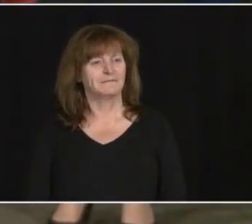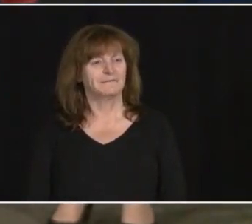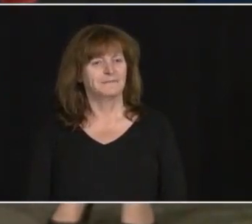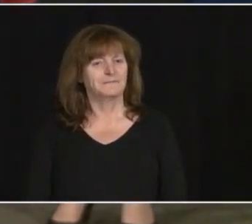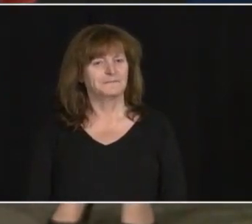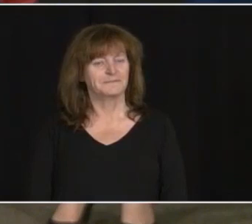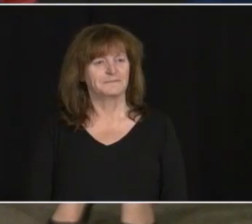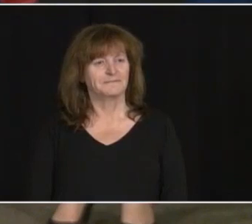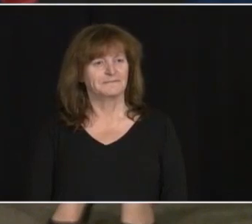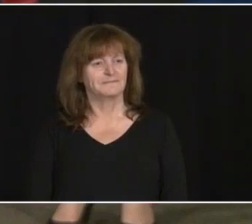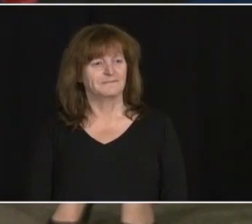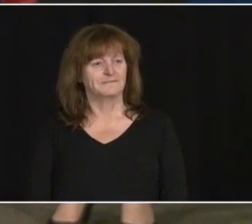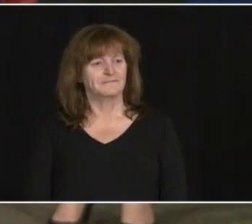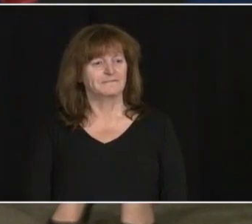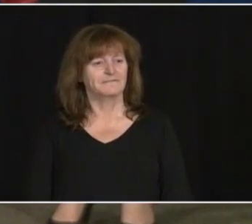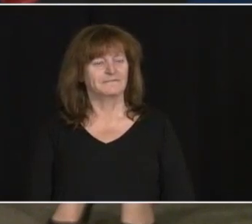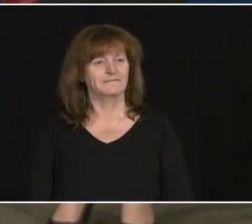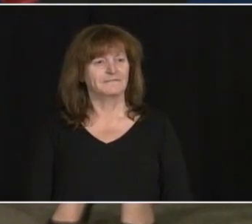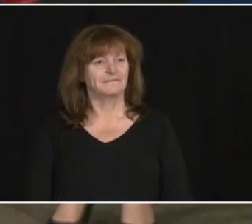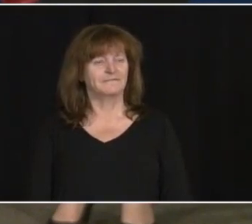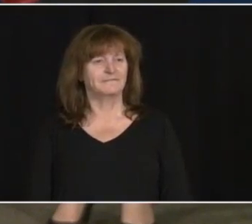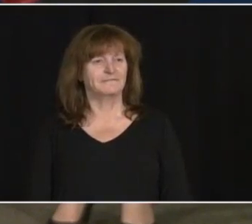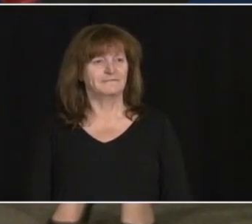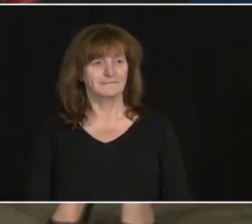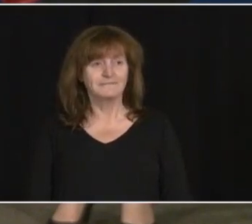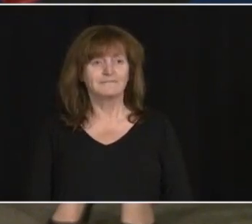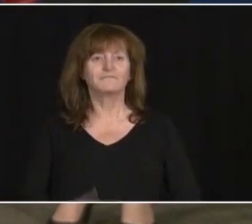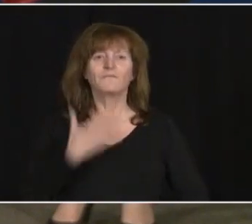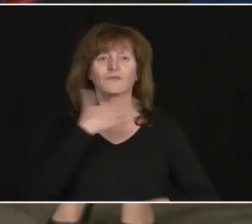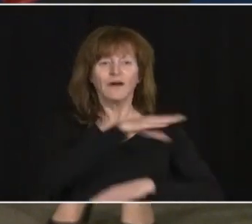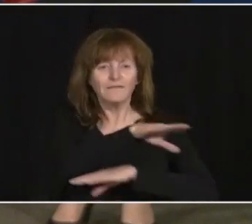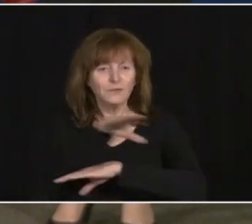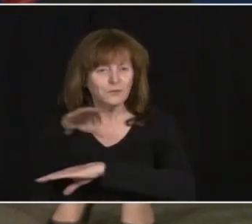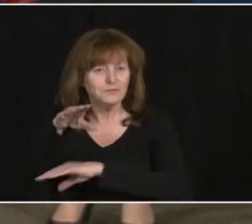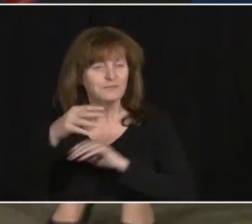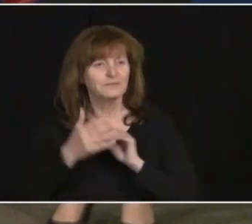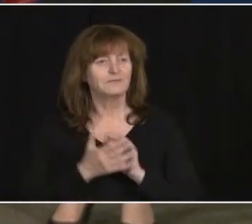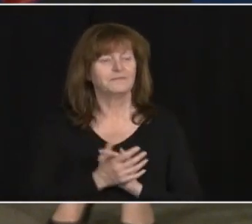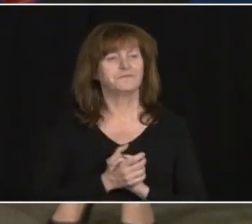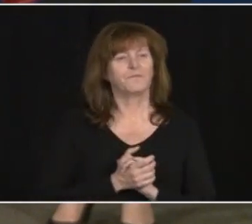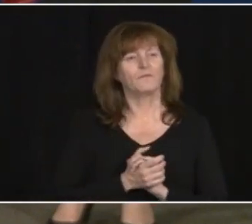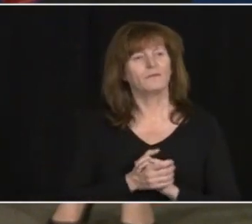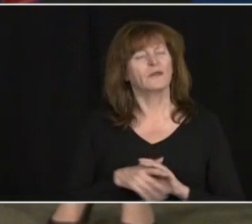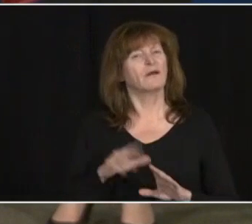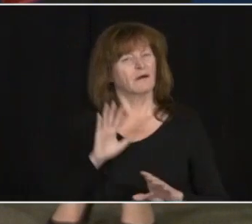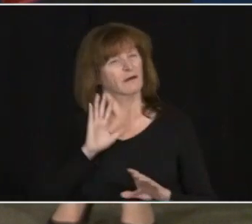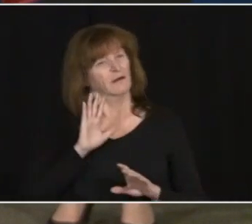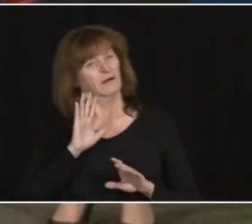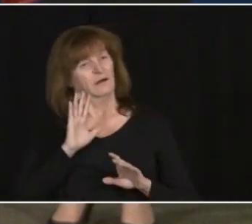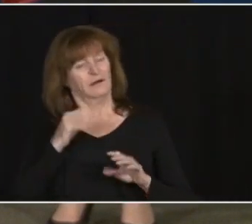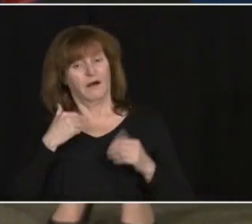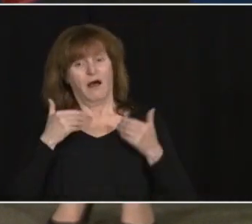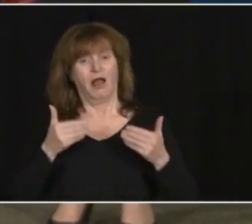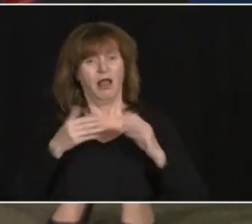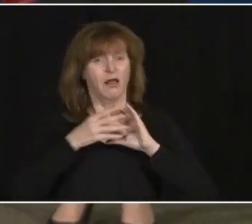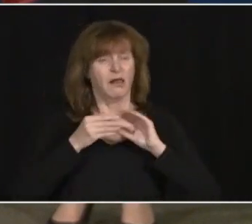Good afternoon. Before I begin, I want to express my deepest sympathies